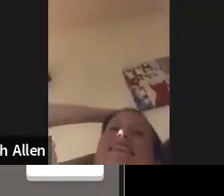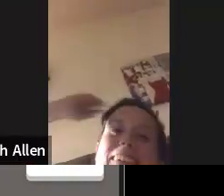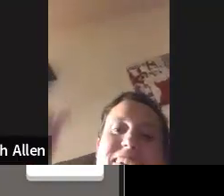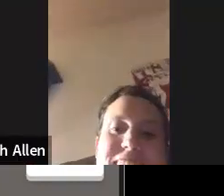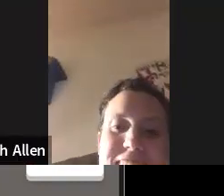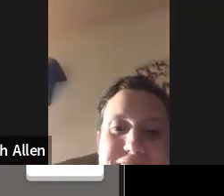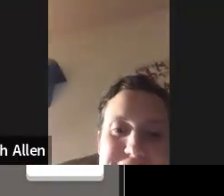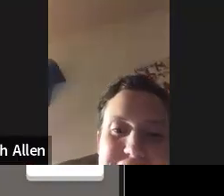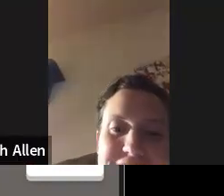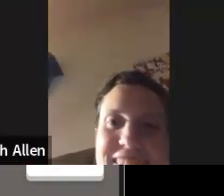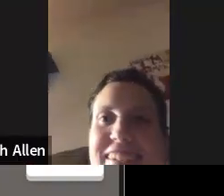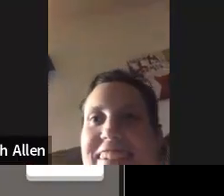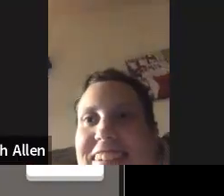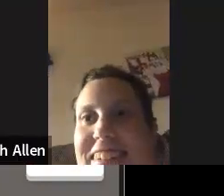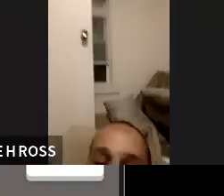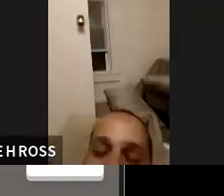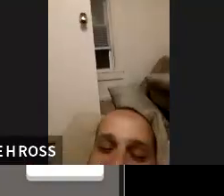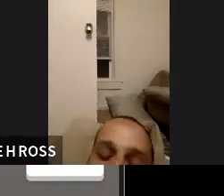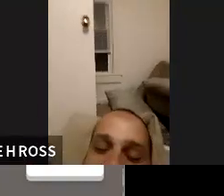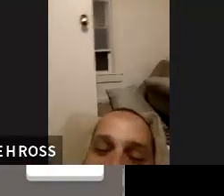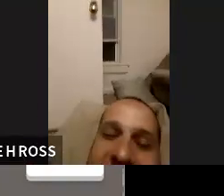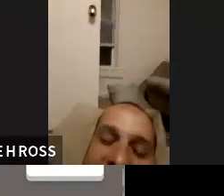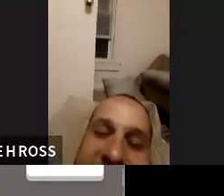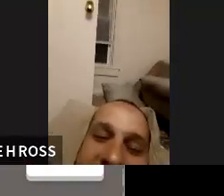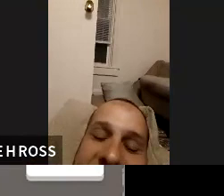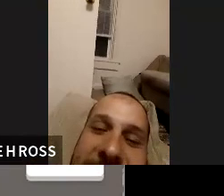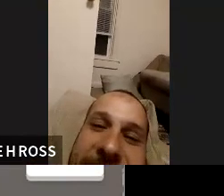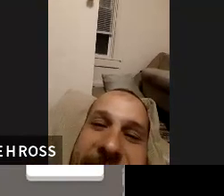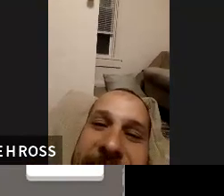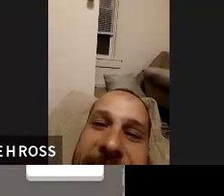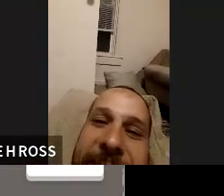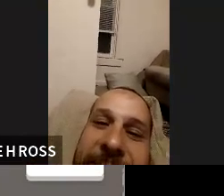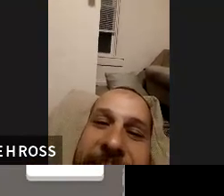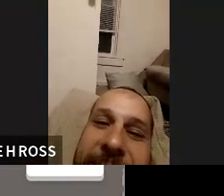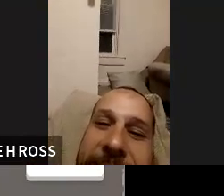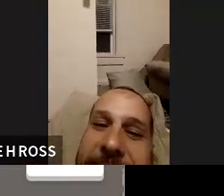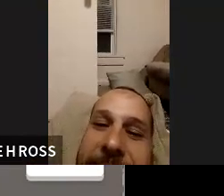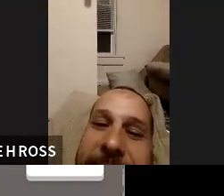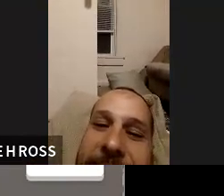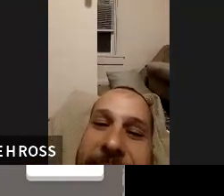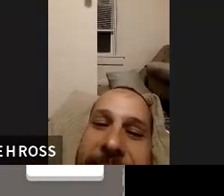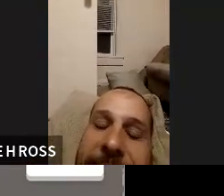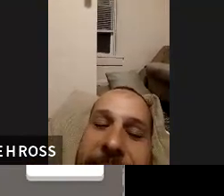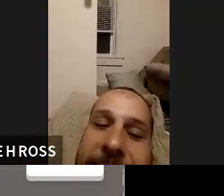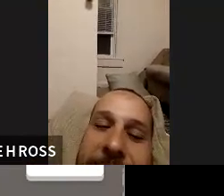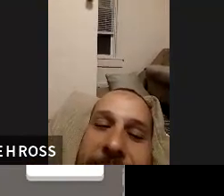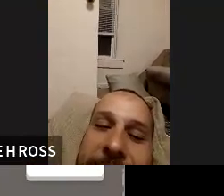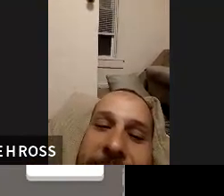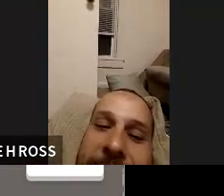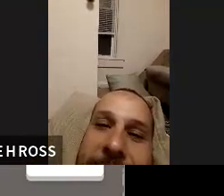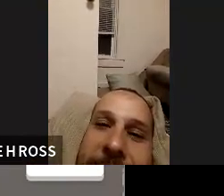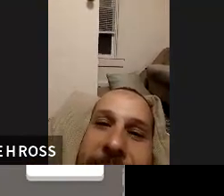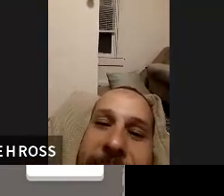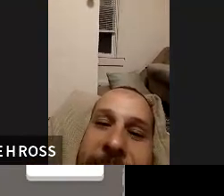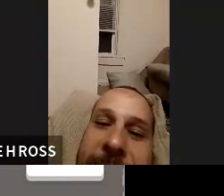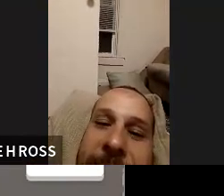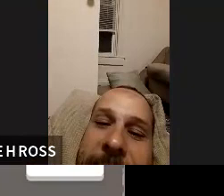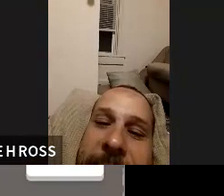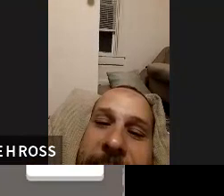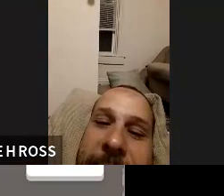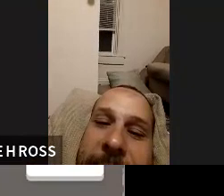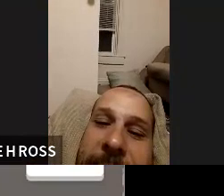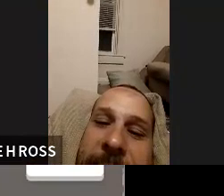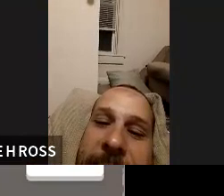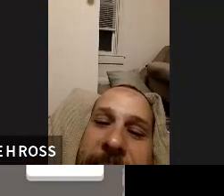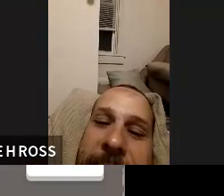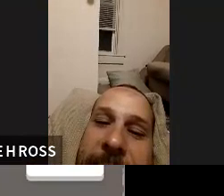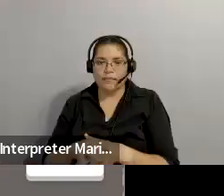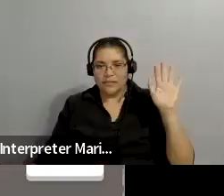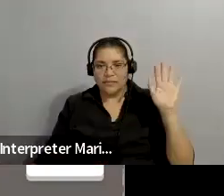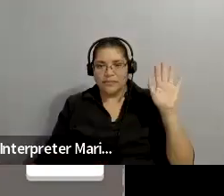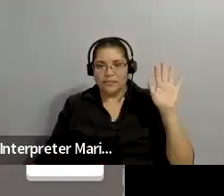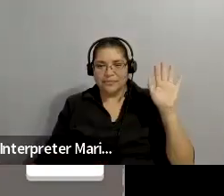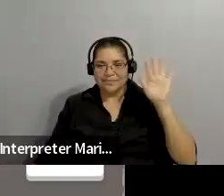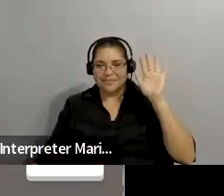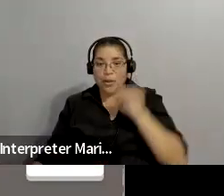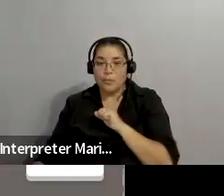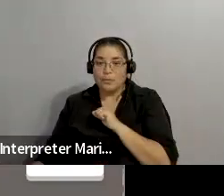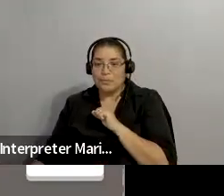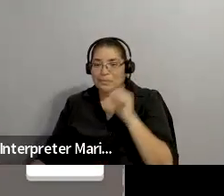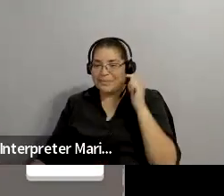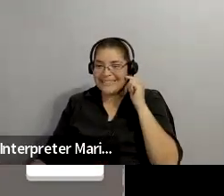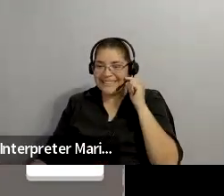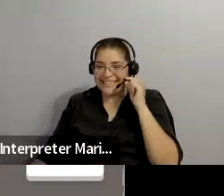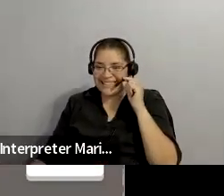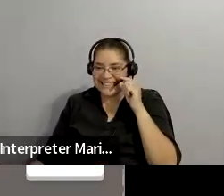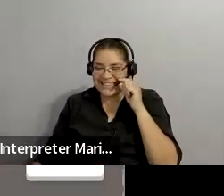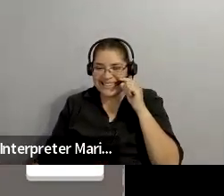: This is the interpreter again, would you switch the spotlight over again to Maria?